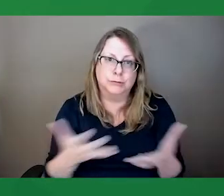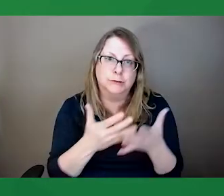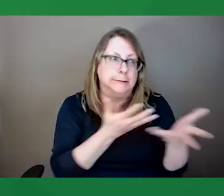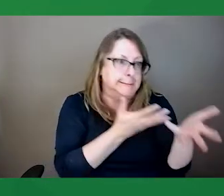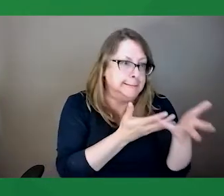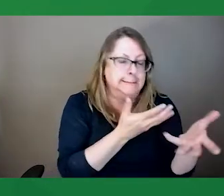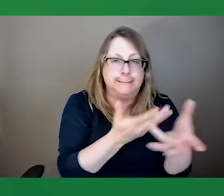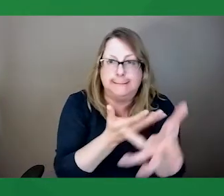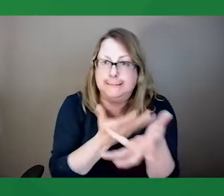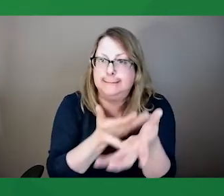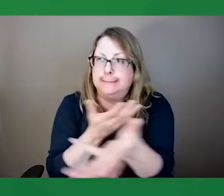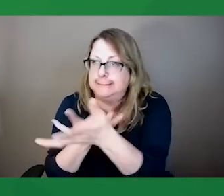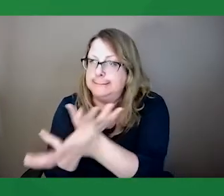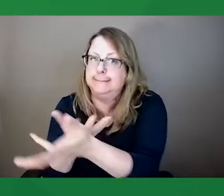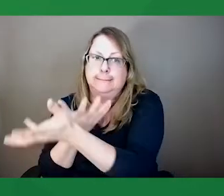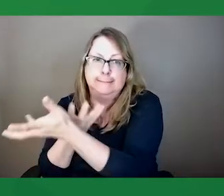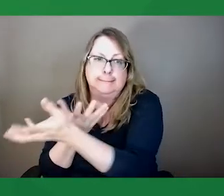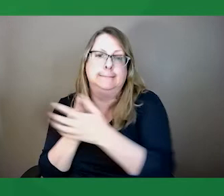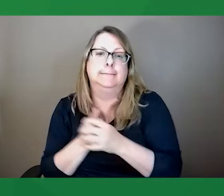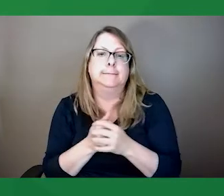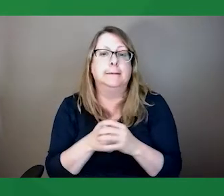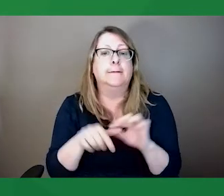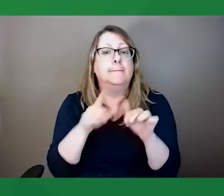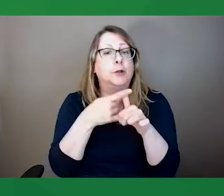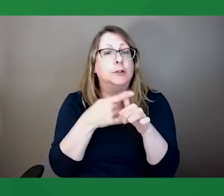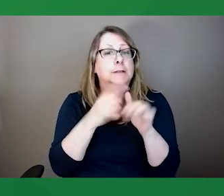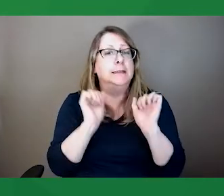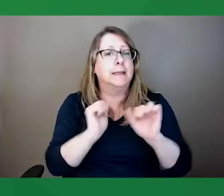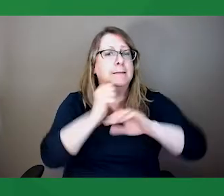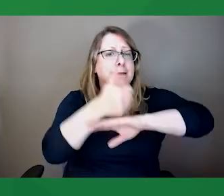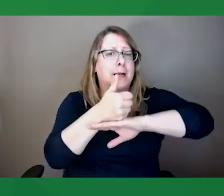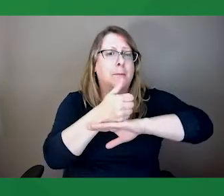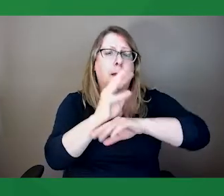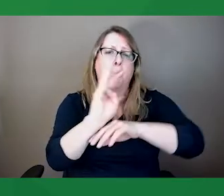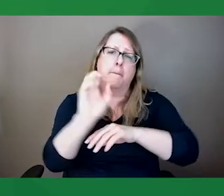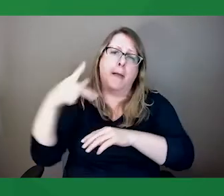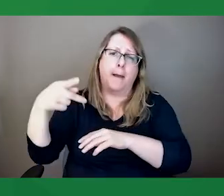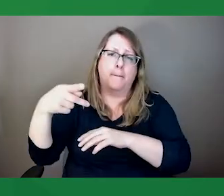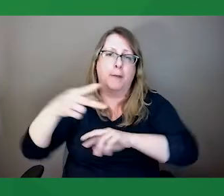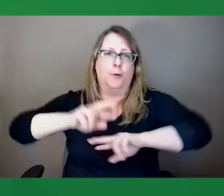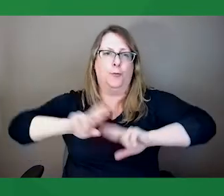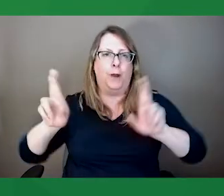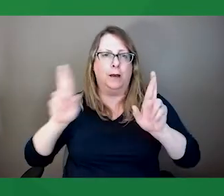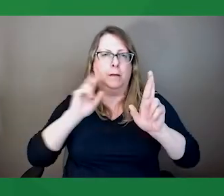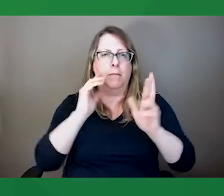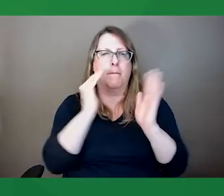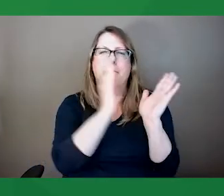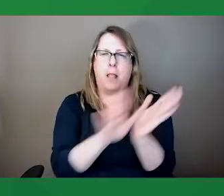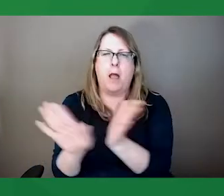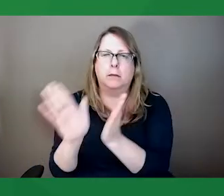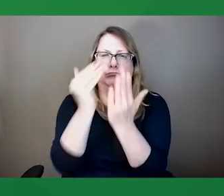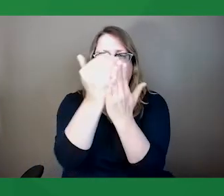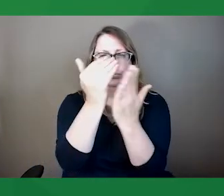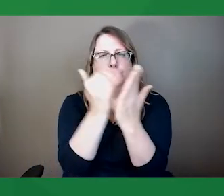if you can actually first set up a roadmap in terms of what you want to accomplish, as well as the vision.